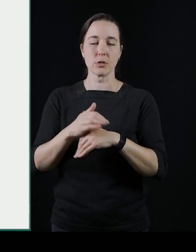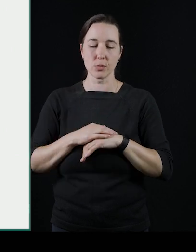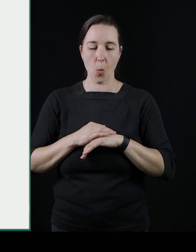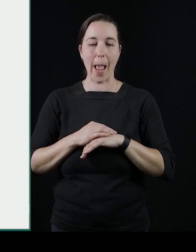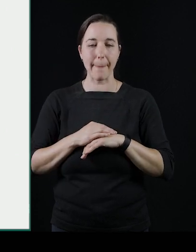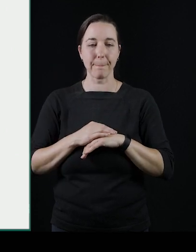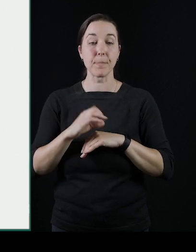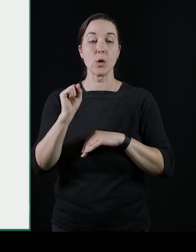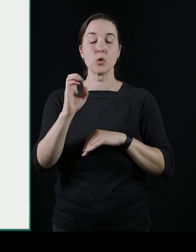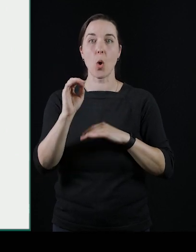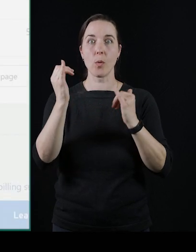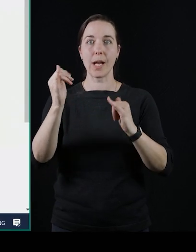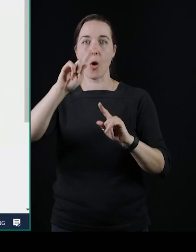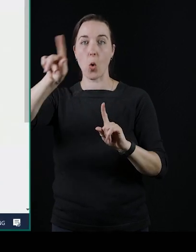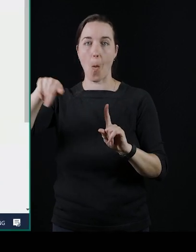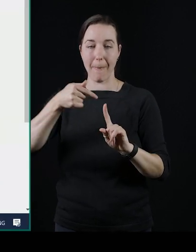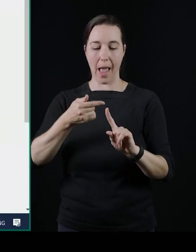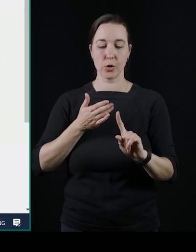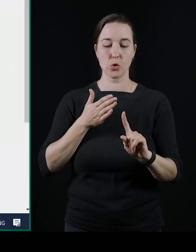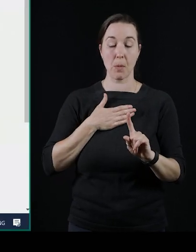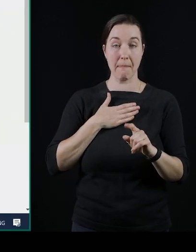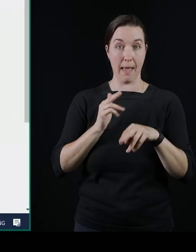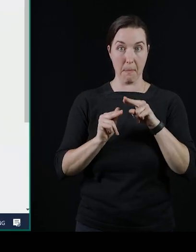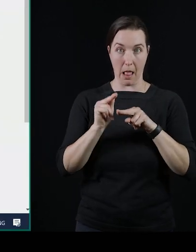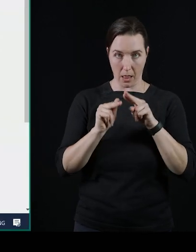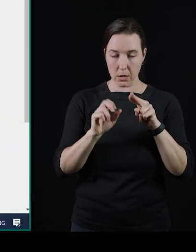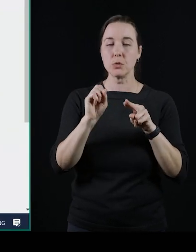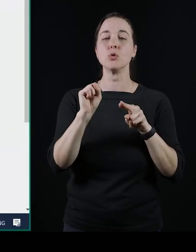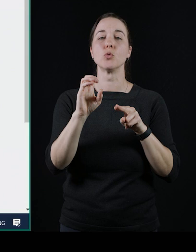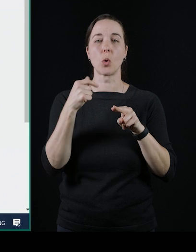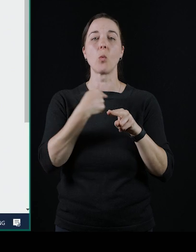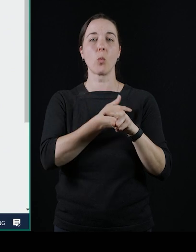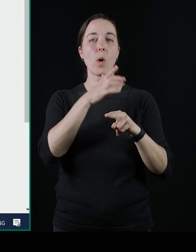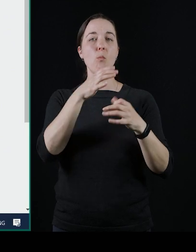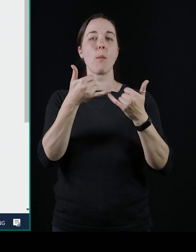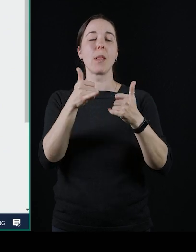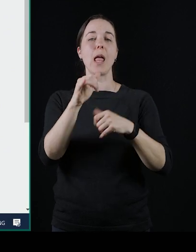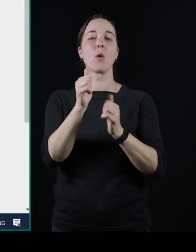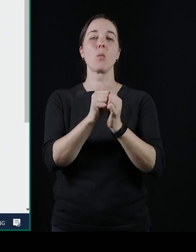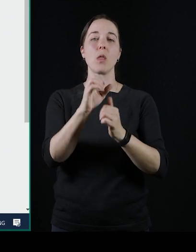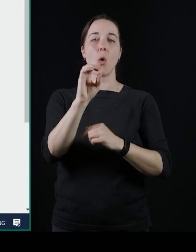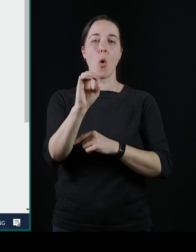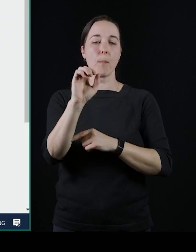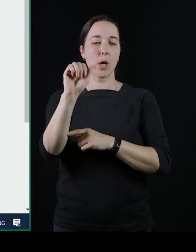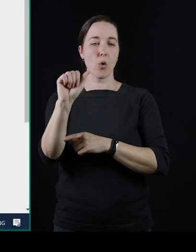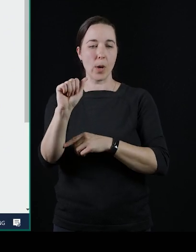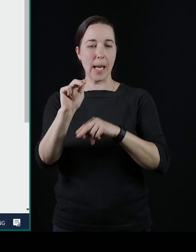So let's go back to the build. So we're going to play with the OpenArena CDC build,